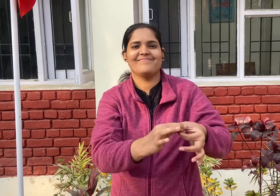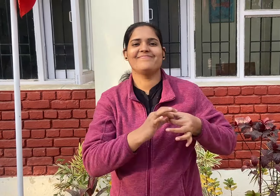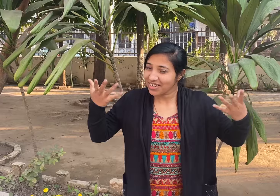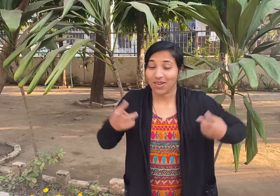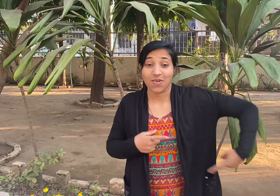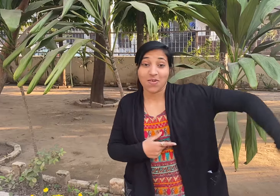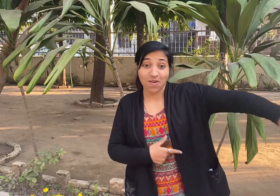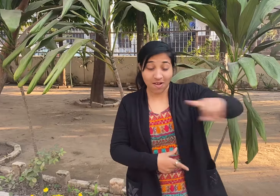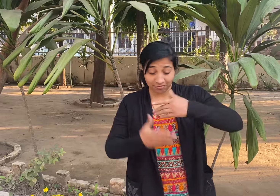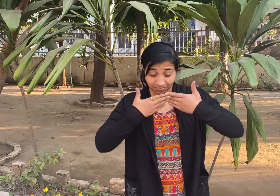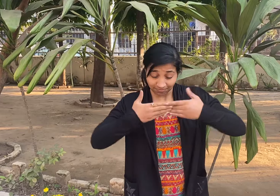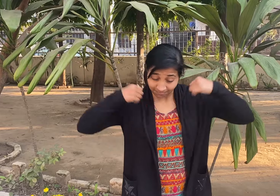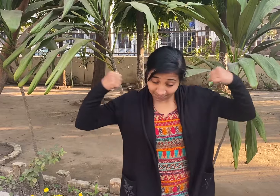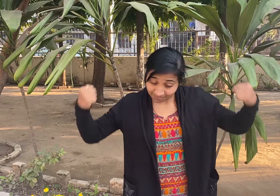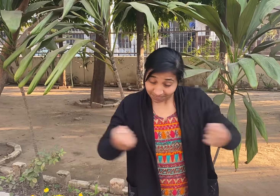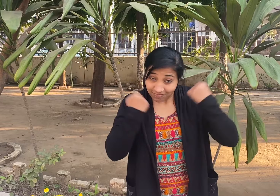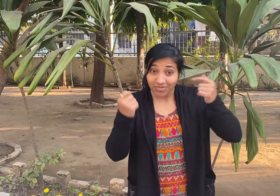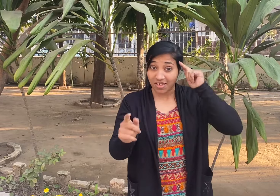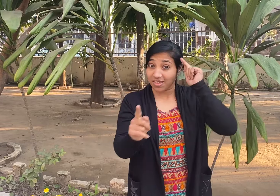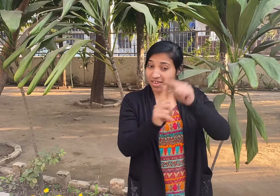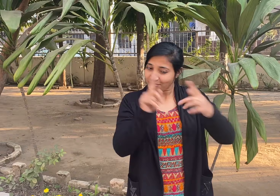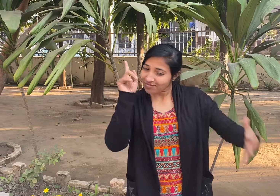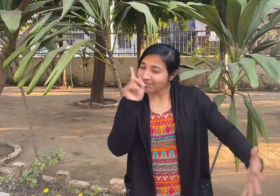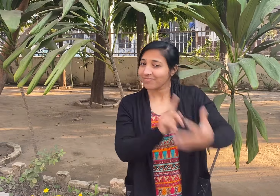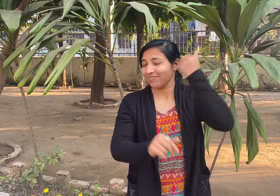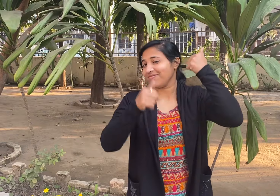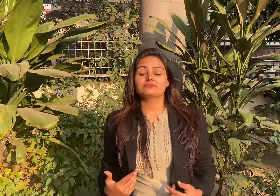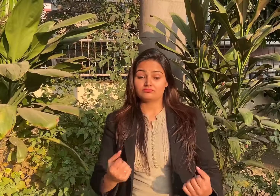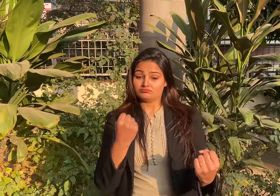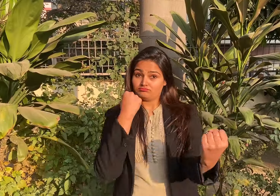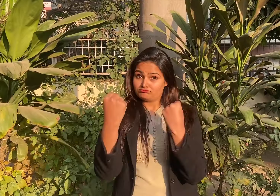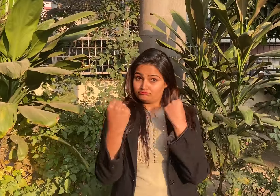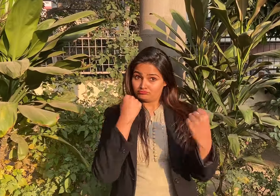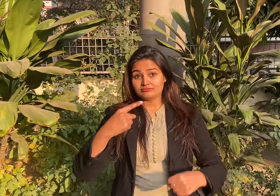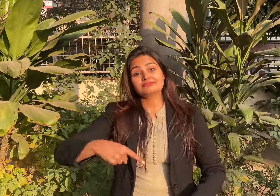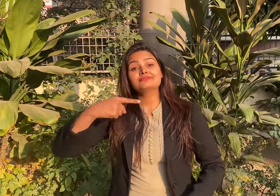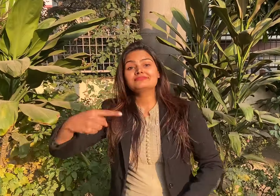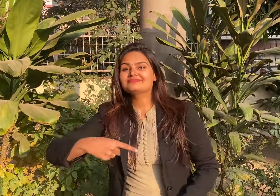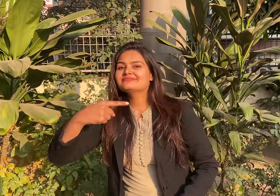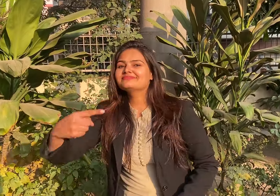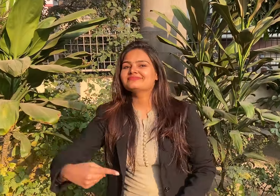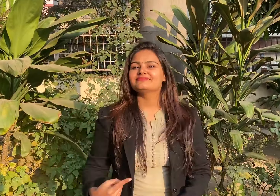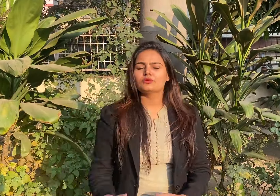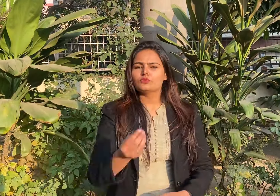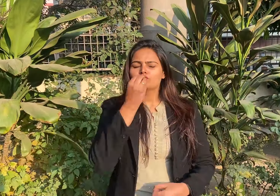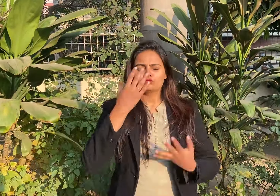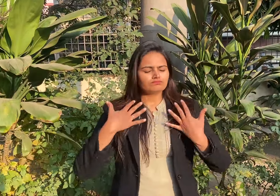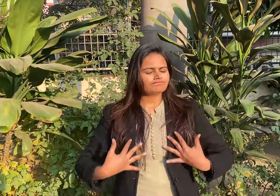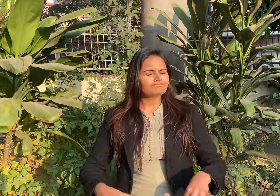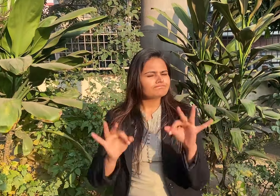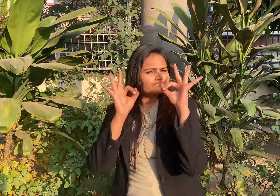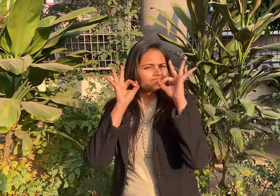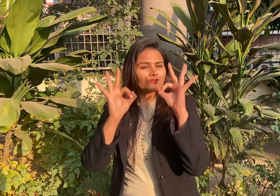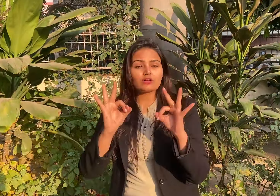Be determined to achieve your dreams. Exercise regularly and eat a healthy diet.